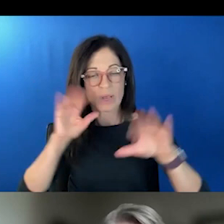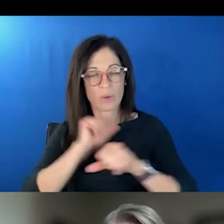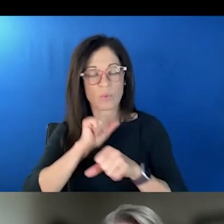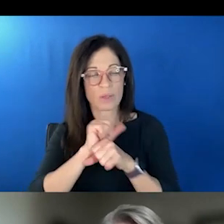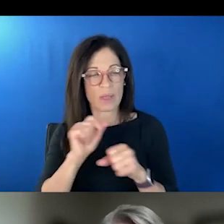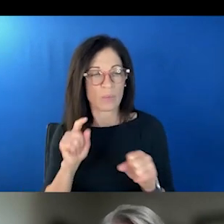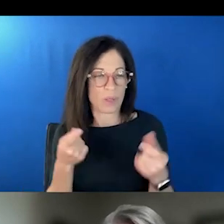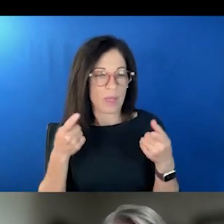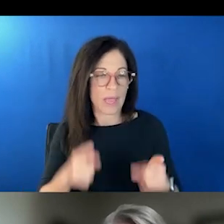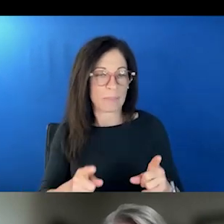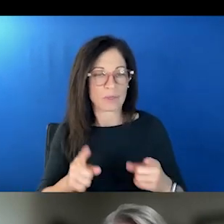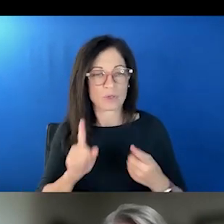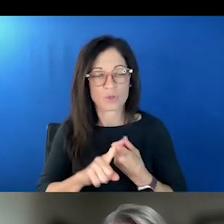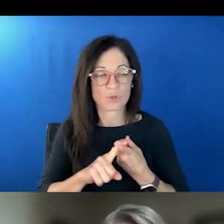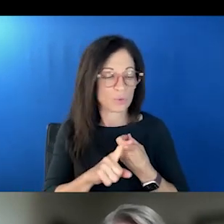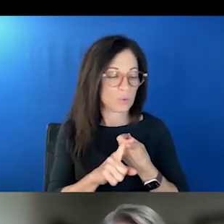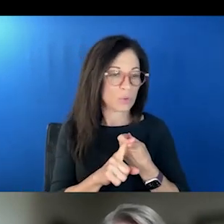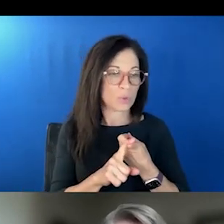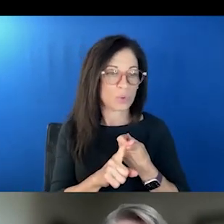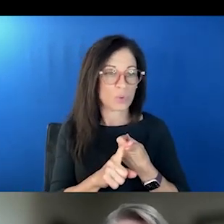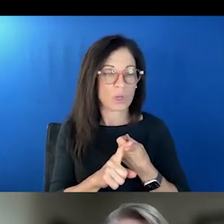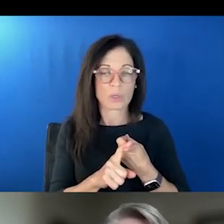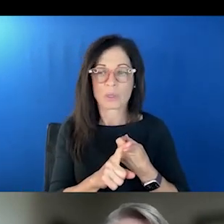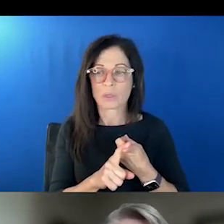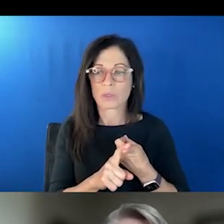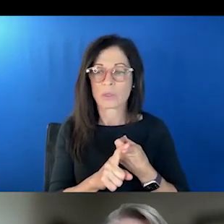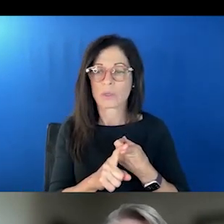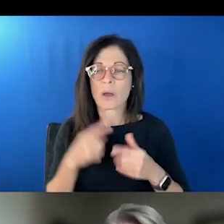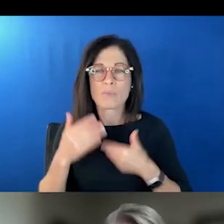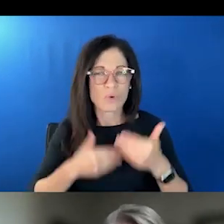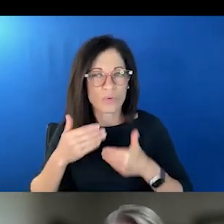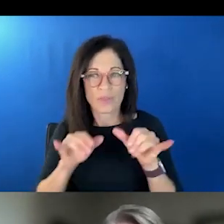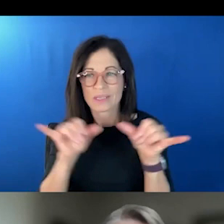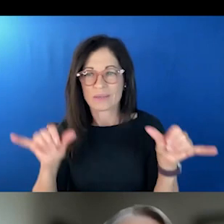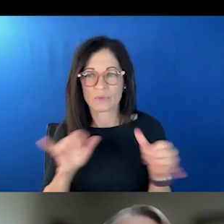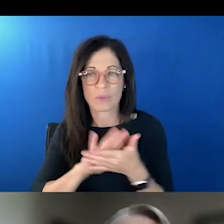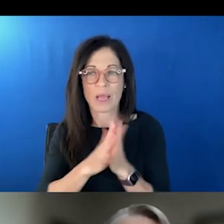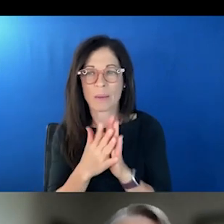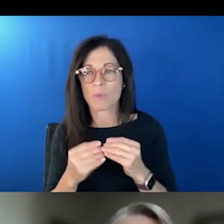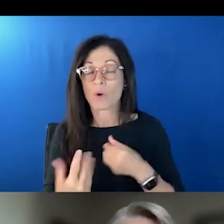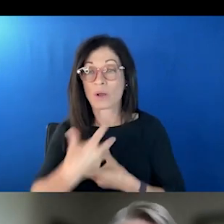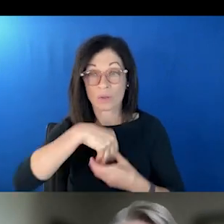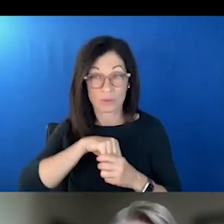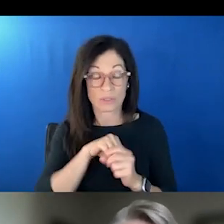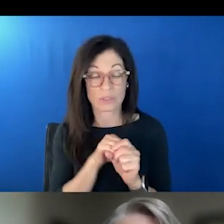MOVE THE SYSTEM FORWARD TO BE MORE INCLUSIVE. WE ARE VERY HELPFUL.